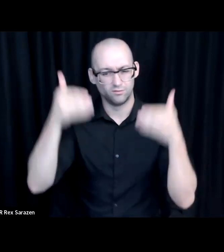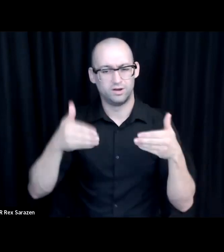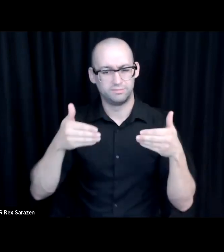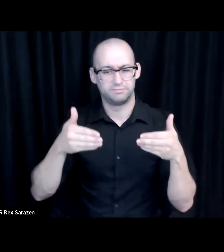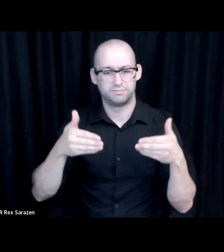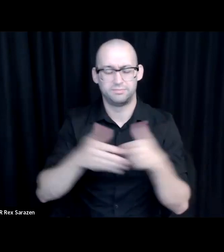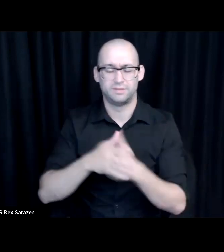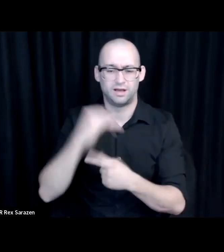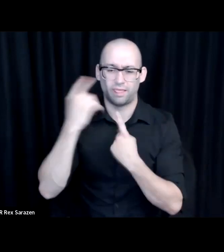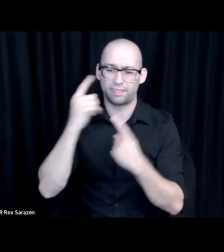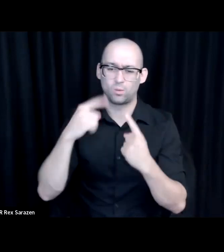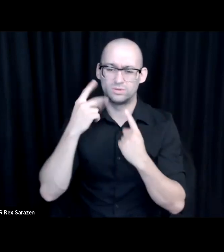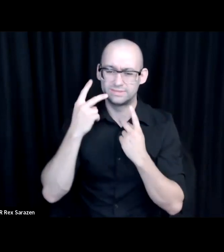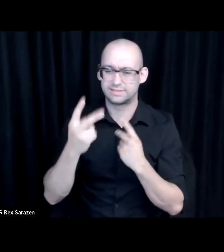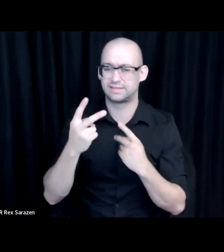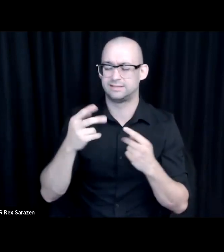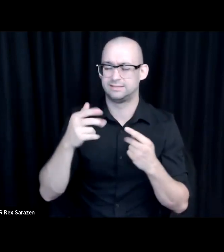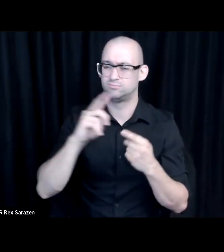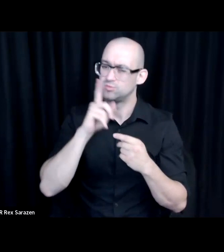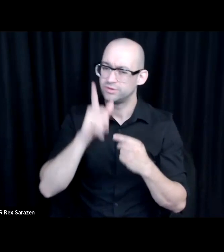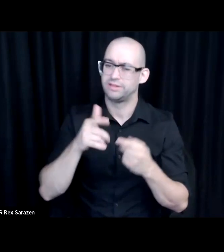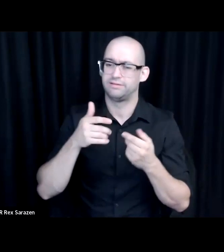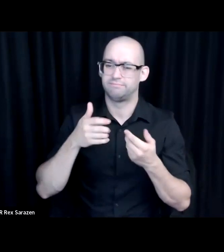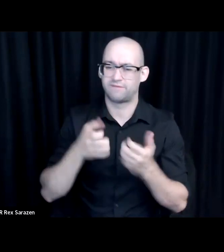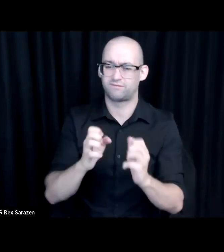we're seeing in this process a real effort to deploy broadband in a way that will create